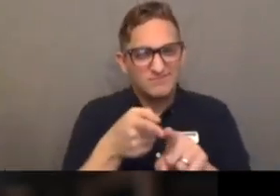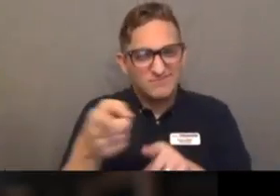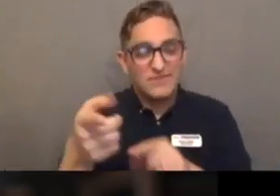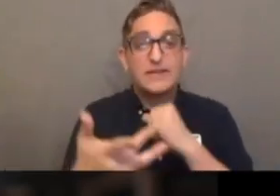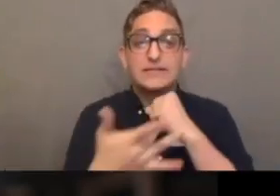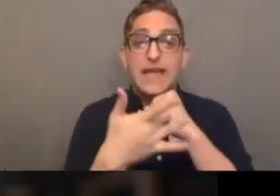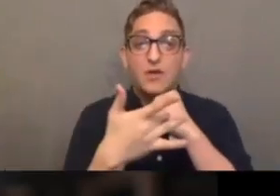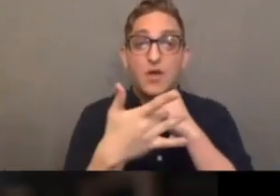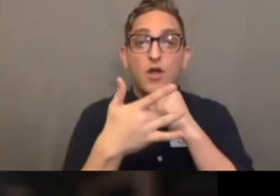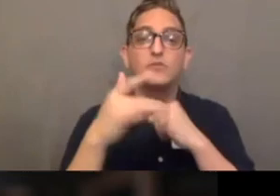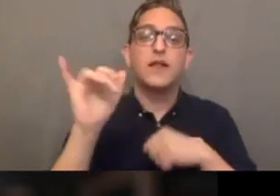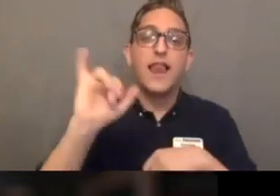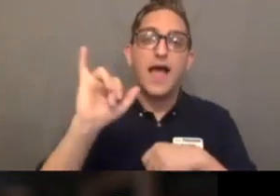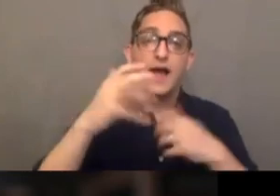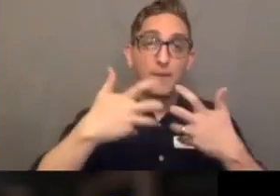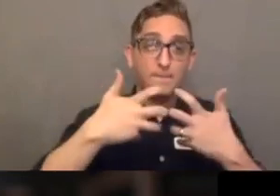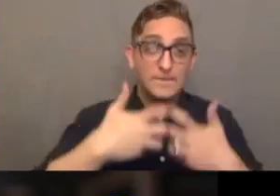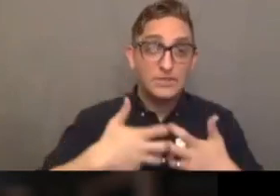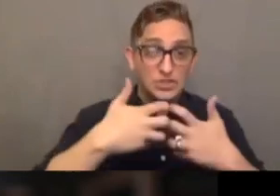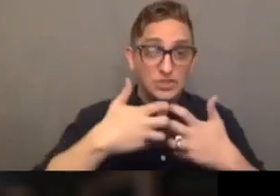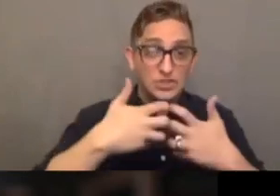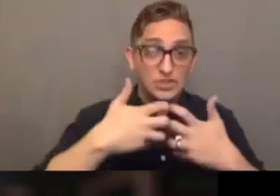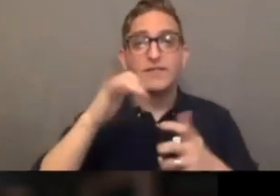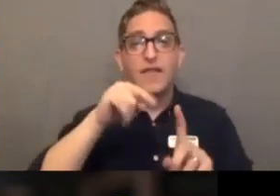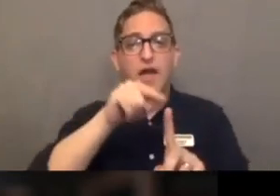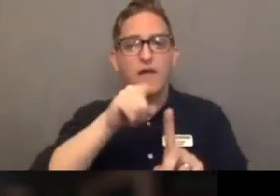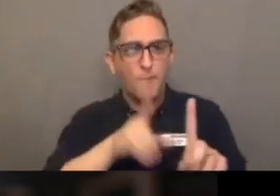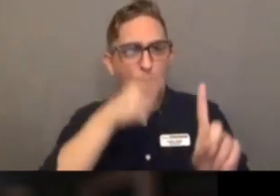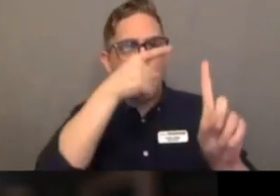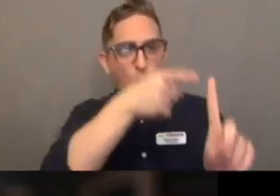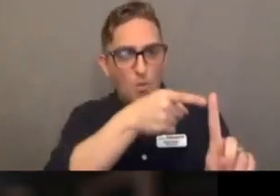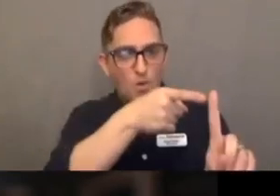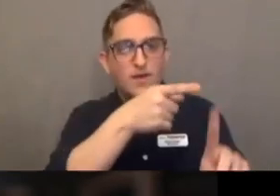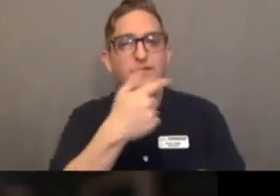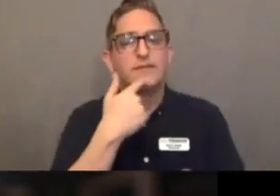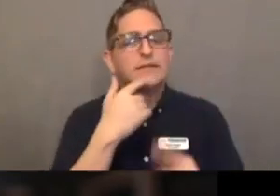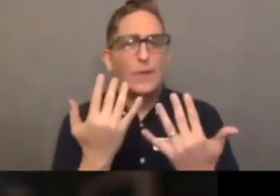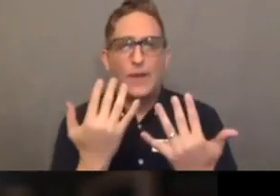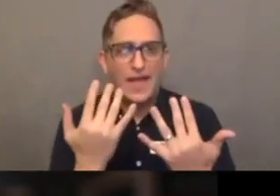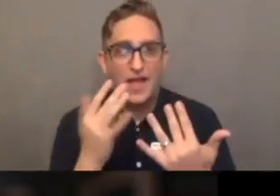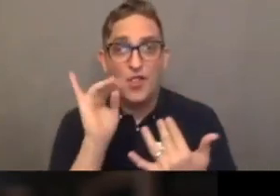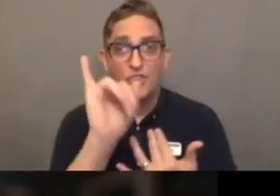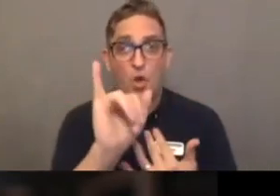like machine learning to point out and say wait a second, those choices that you're making,